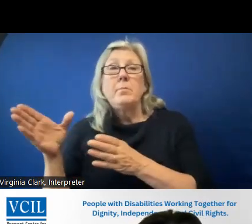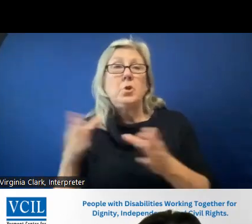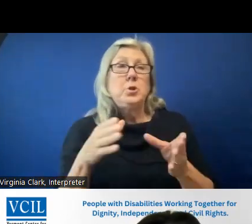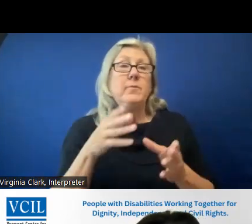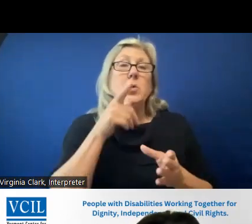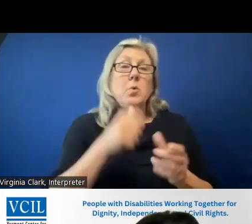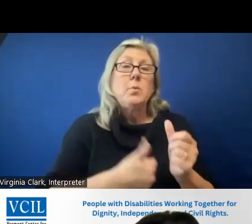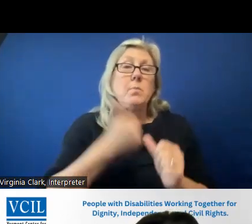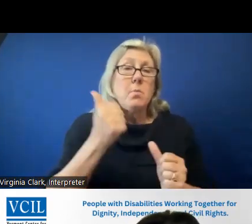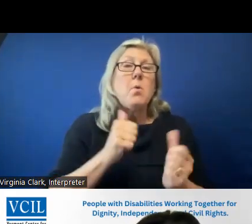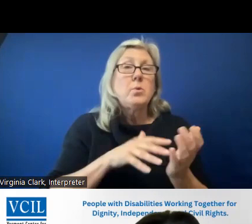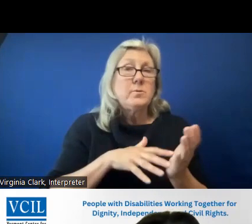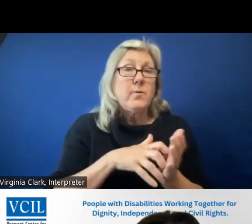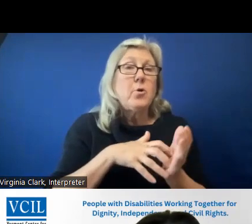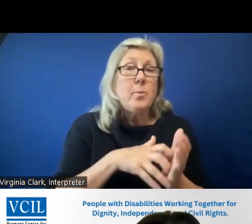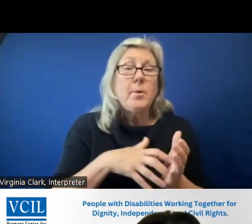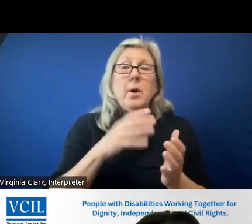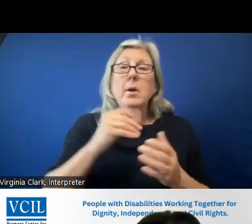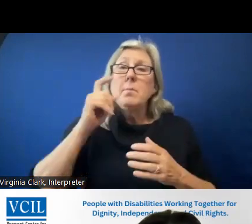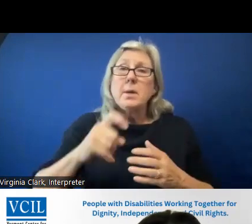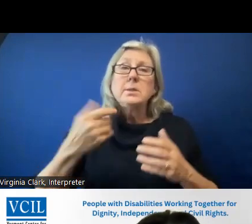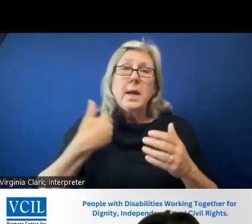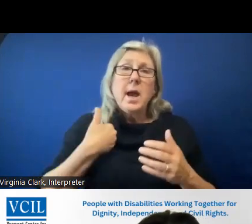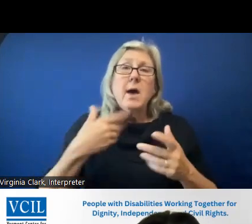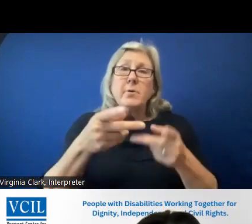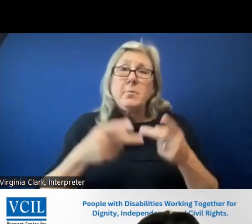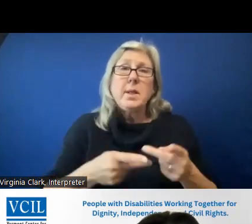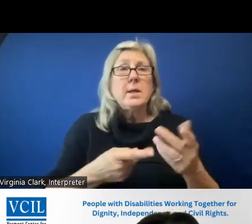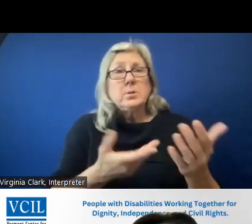disabled people who continue to be at high risk of harm from COVID and long haulers,